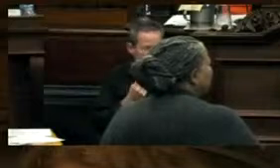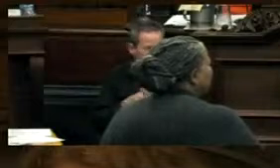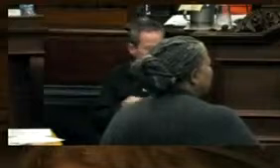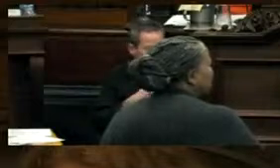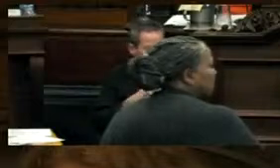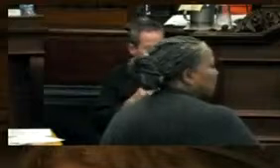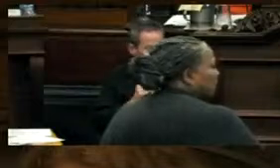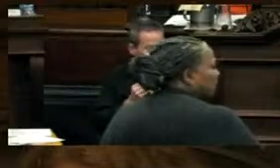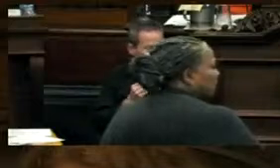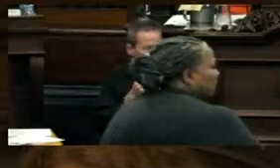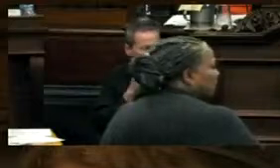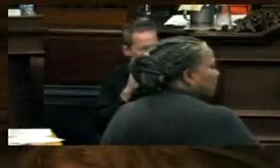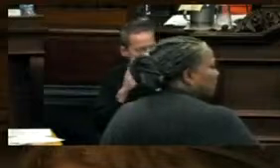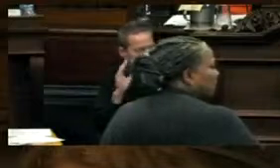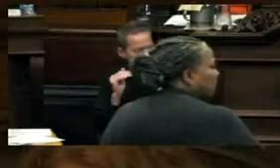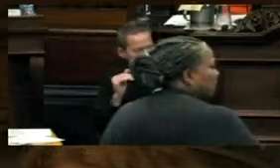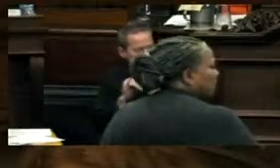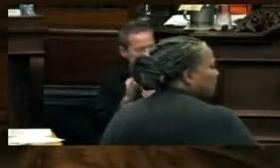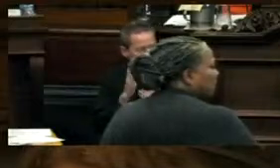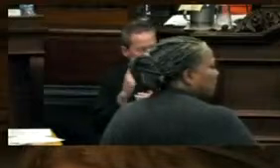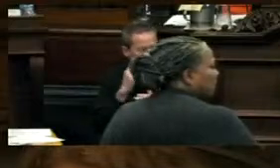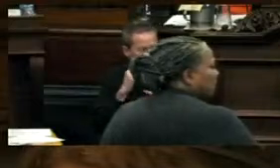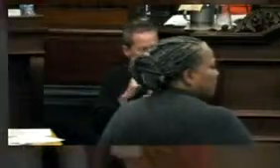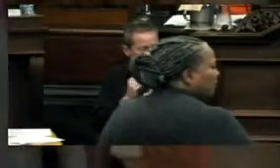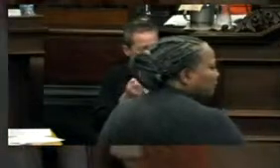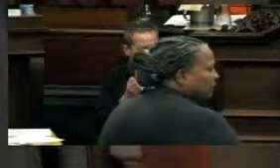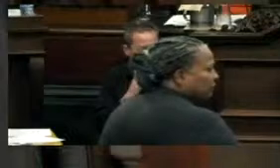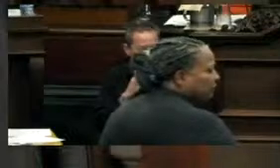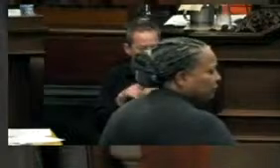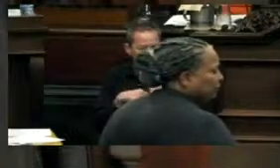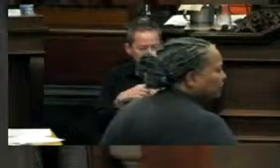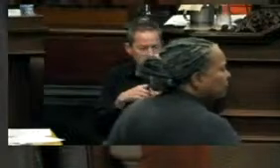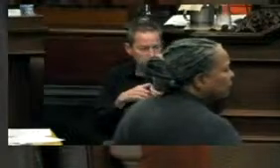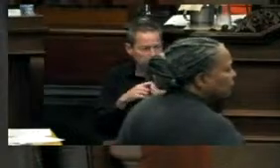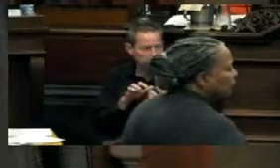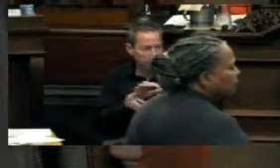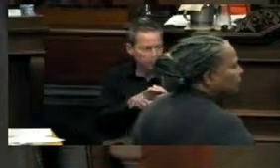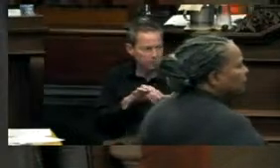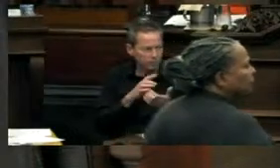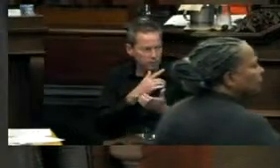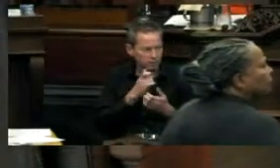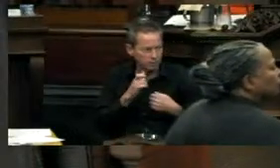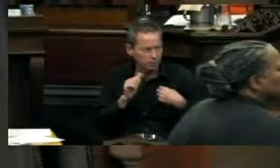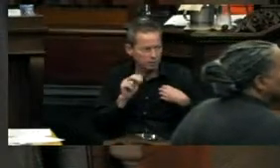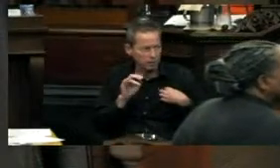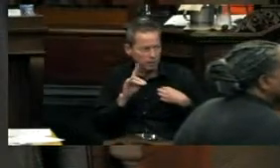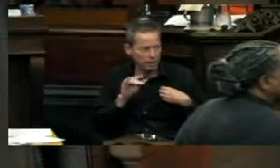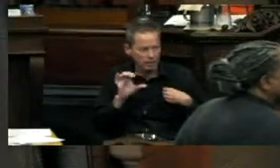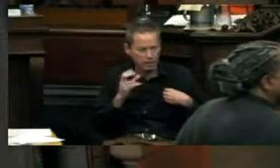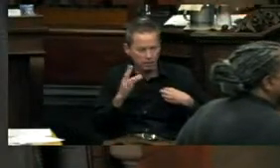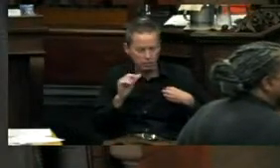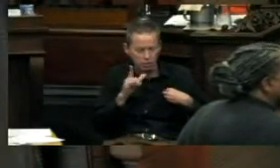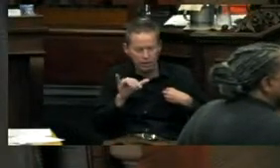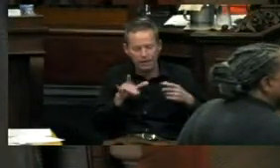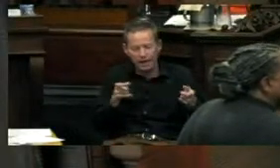that in there. To research or to give us an answer. Is this one of those type of situations? I